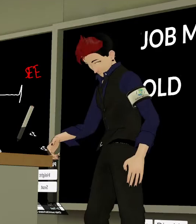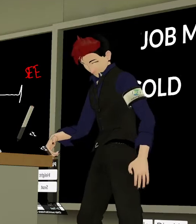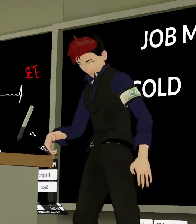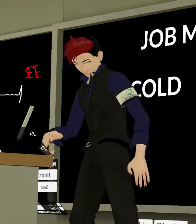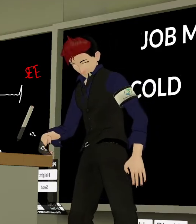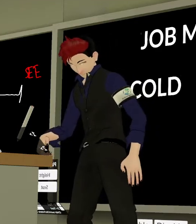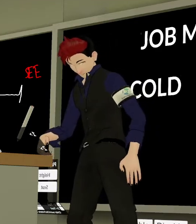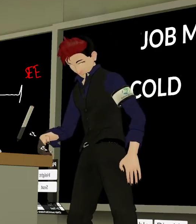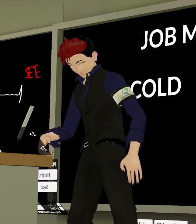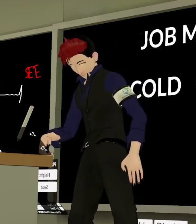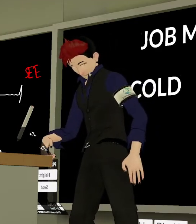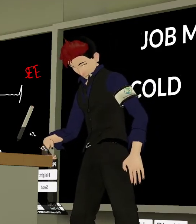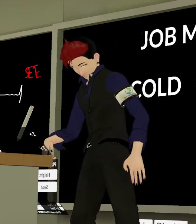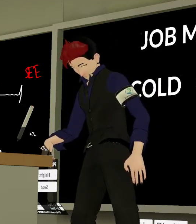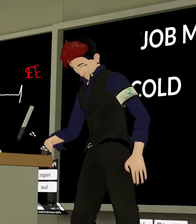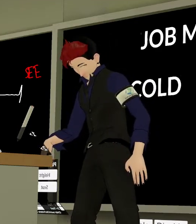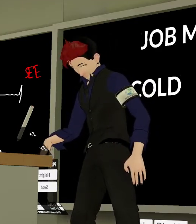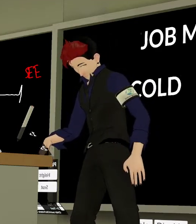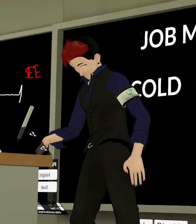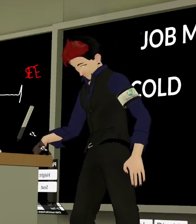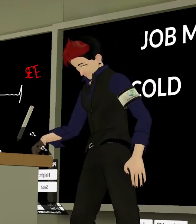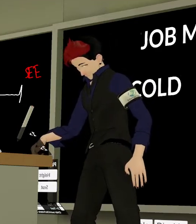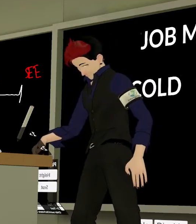I'm gonna just type it